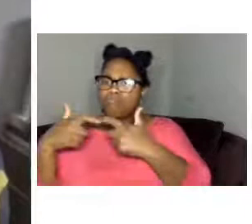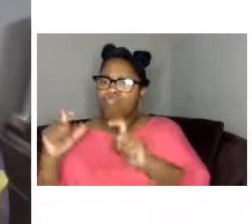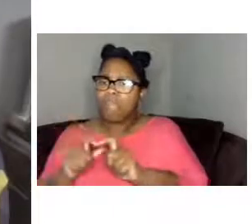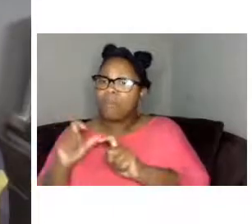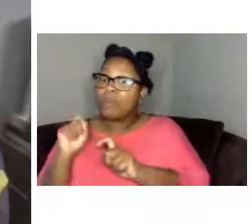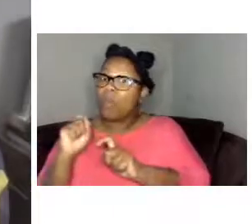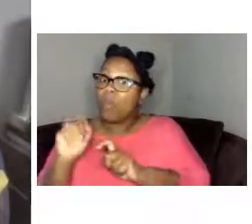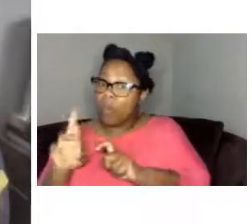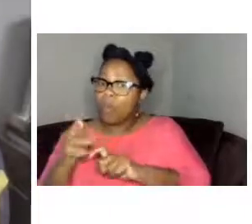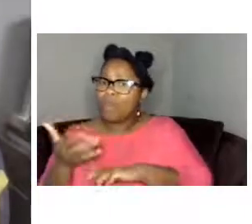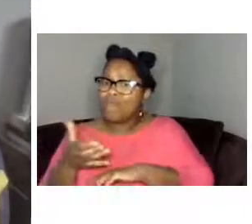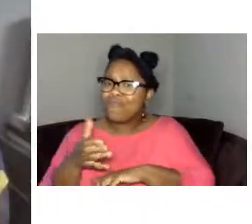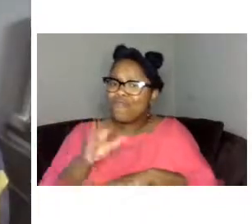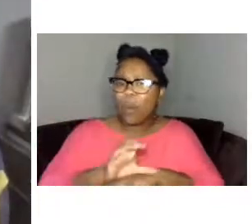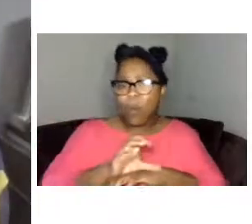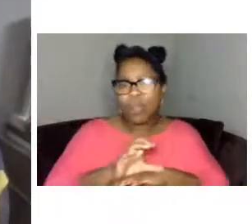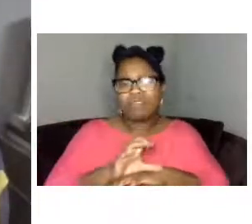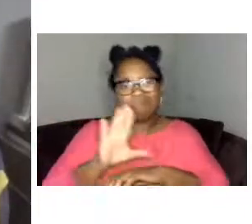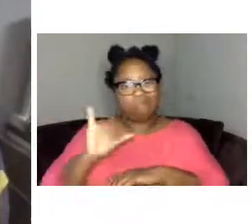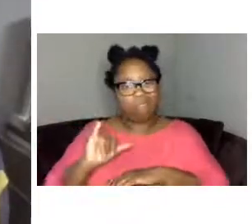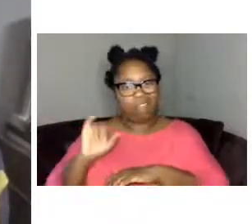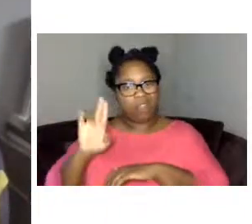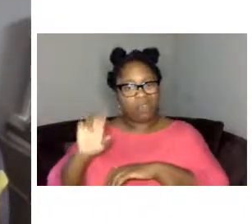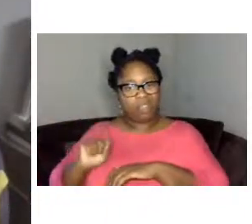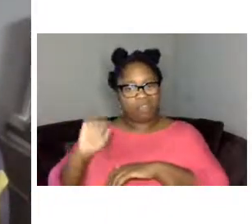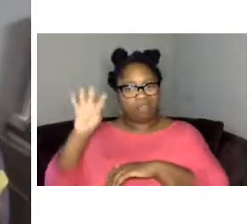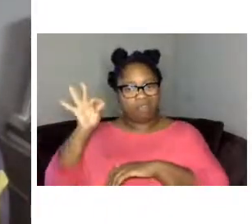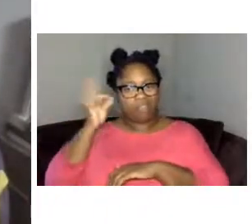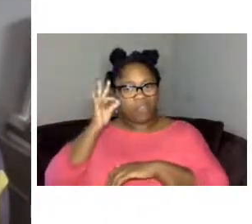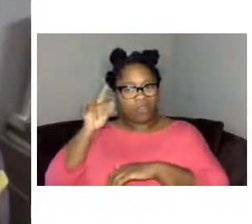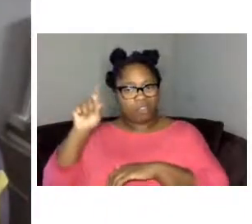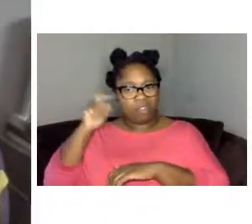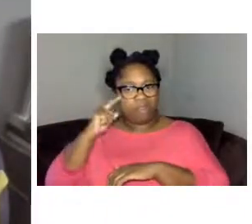moved here in diaspora including lumbee peoples on january 9